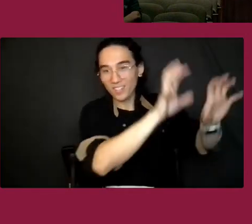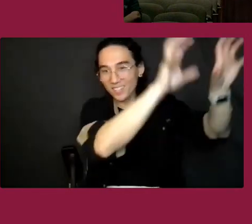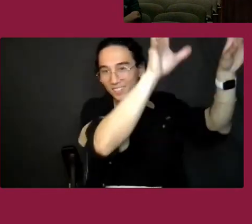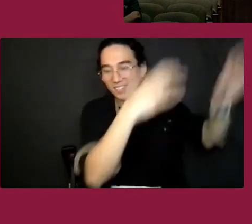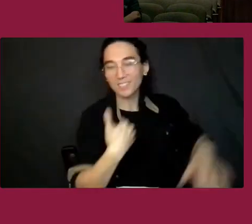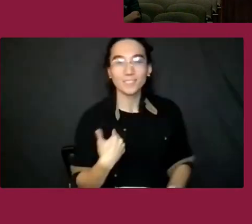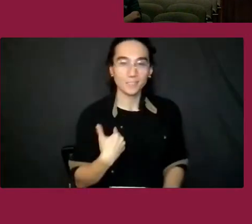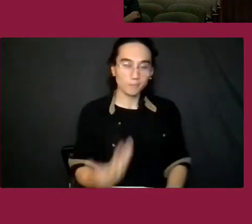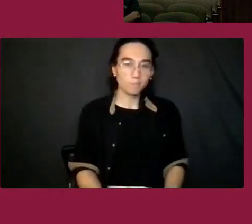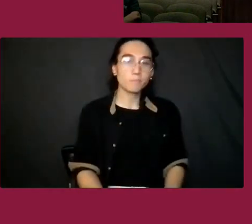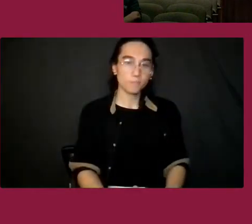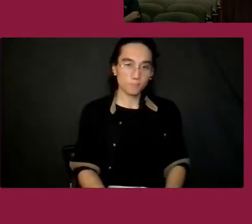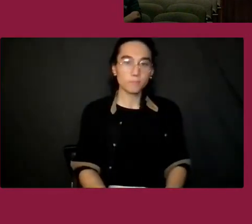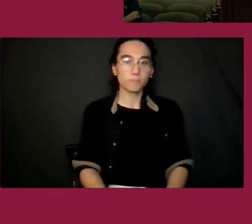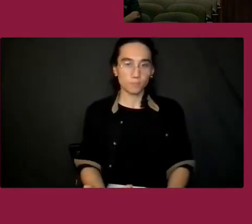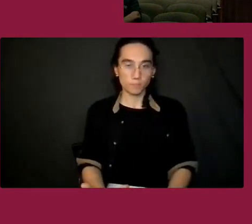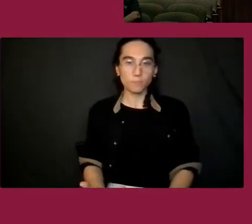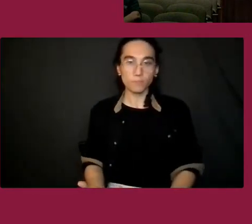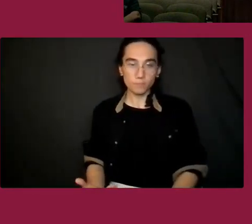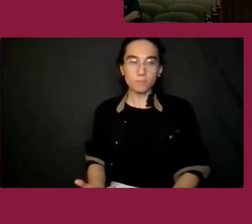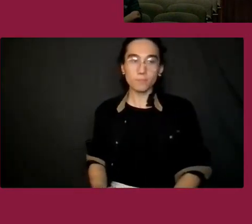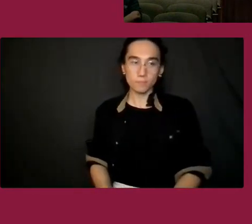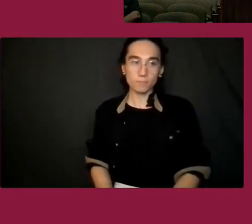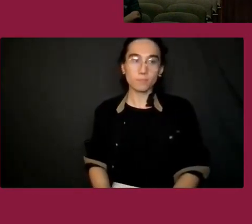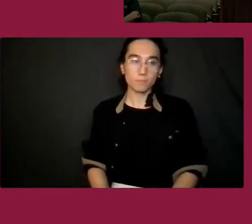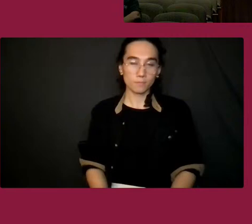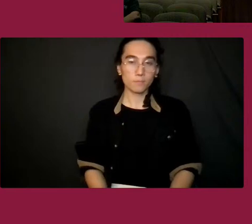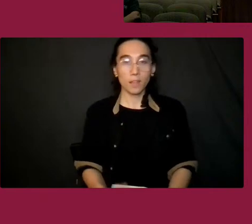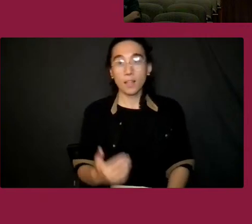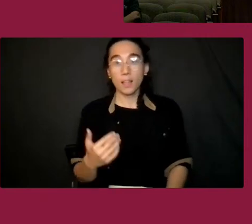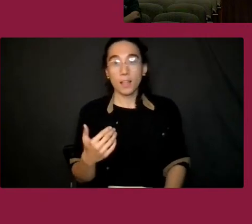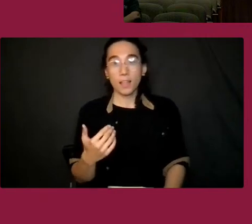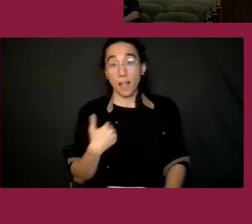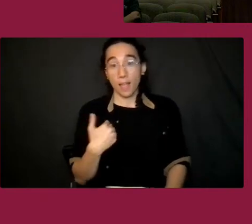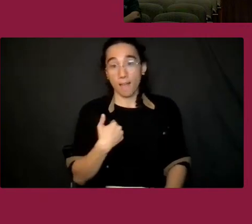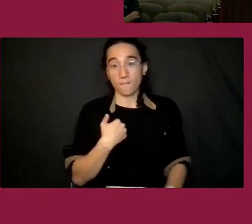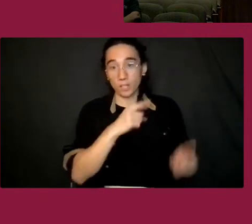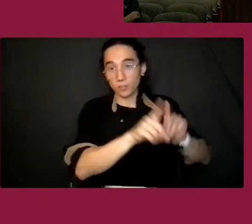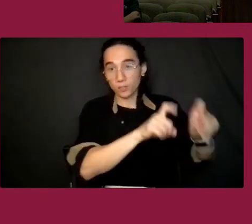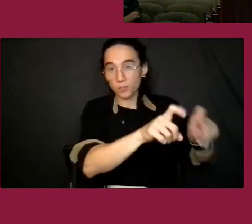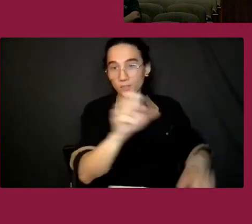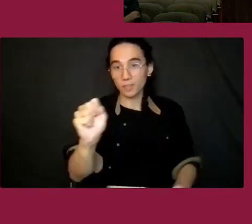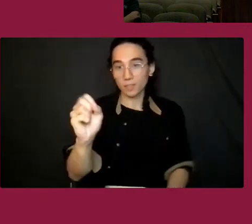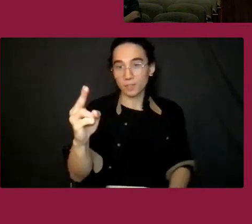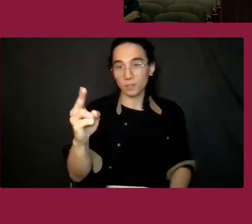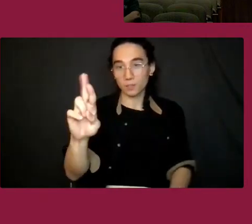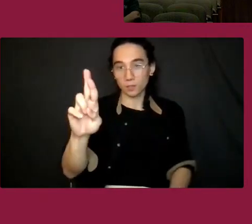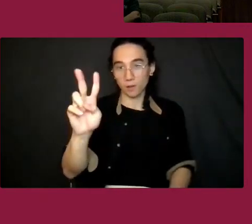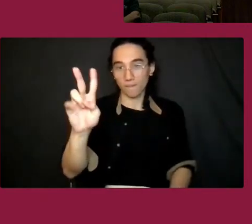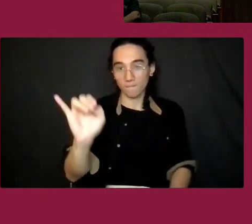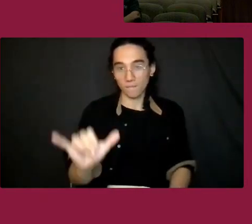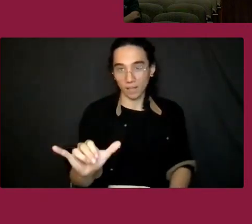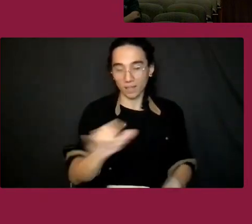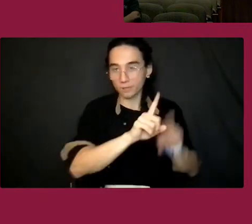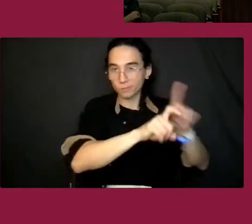And we have a, oh sorry, we have a survey that will be going out to the entire community. It will be